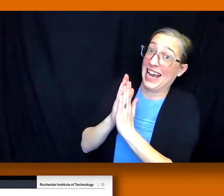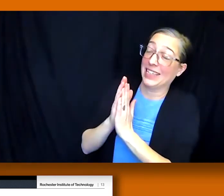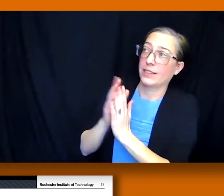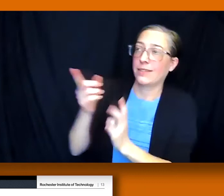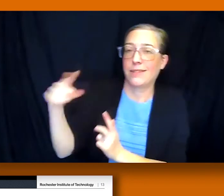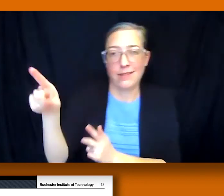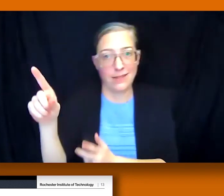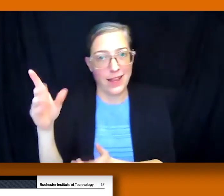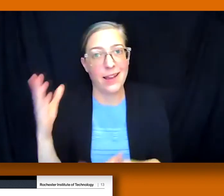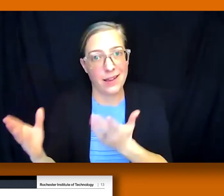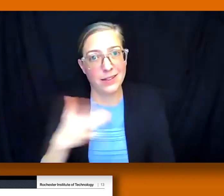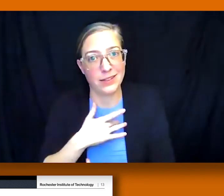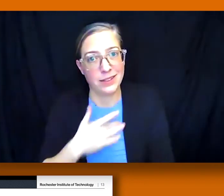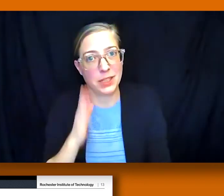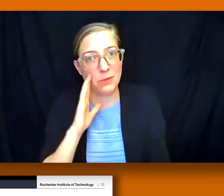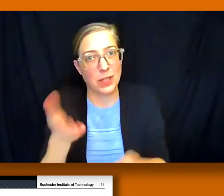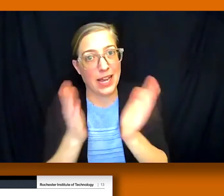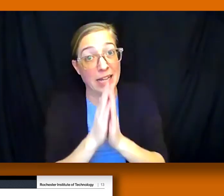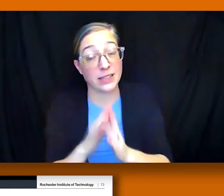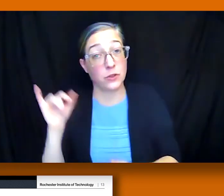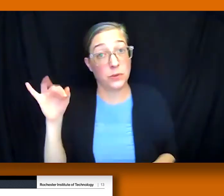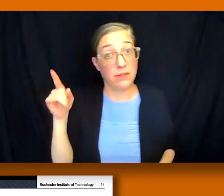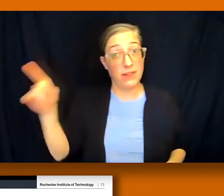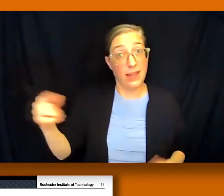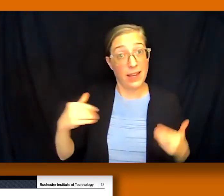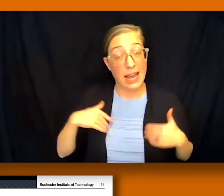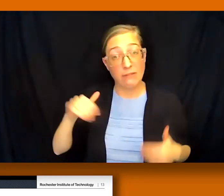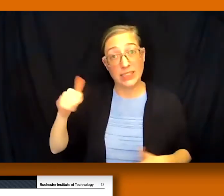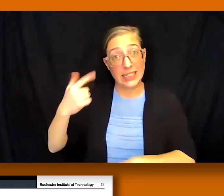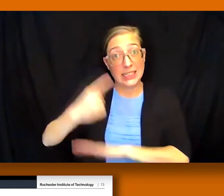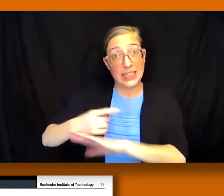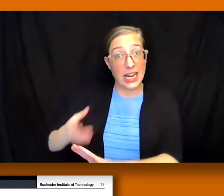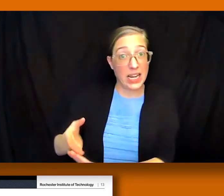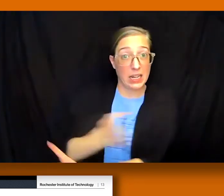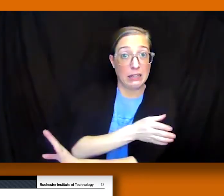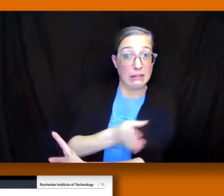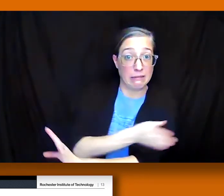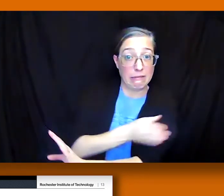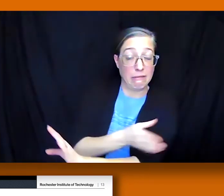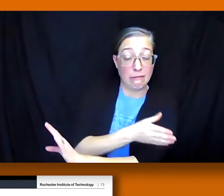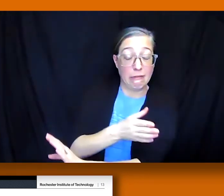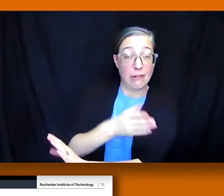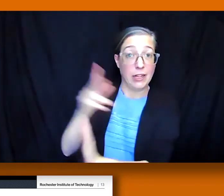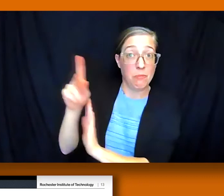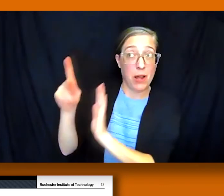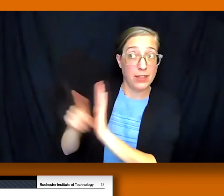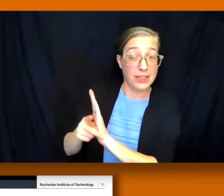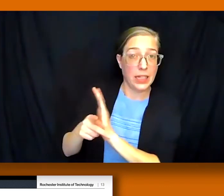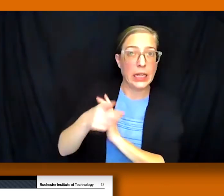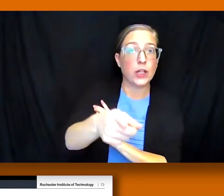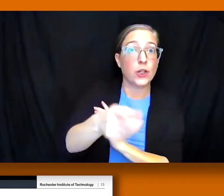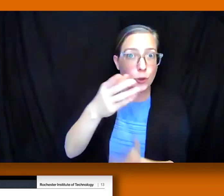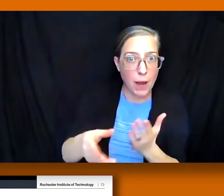where the full proposal has to be in, you might have to provide this information two to three weeks ahead of time.